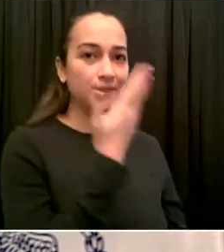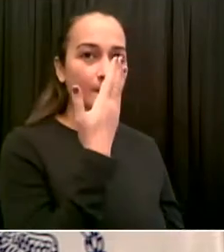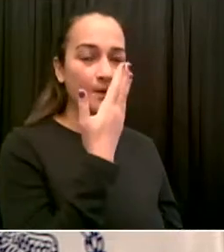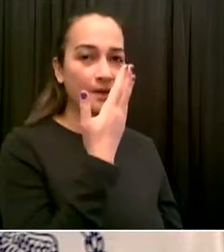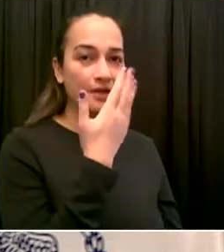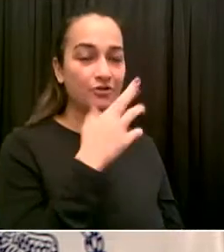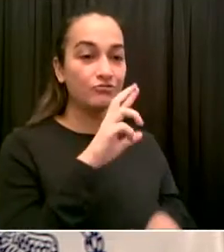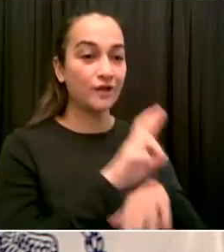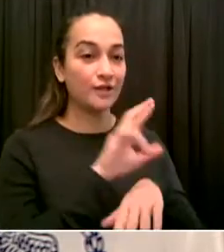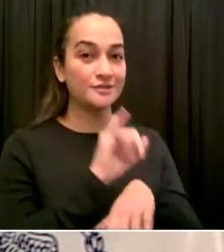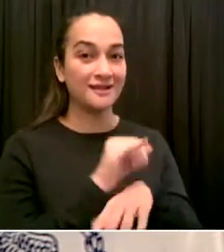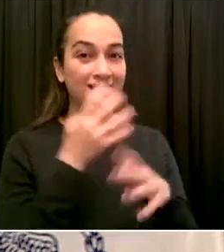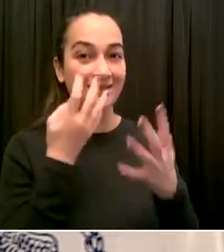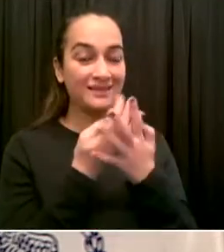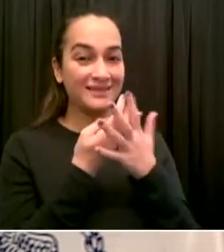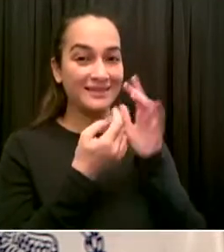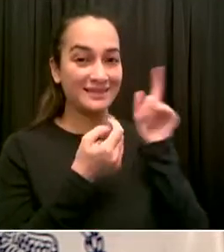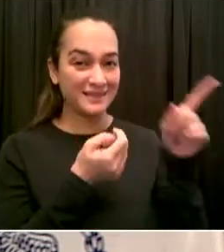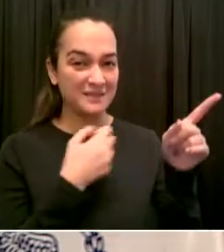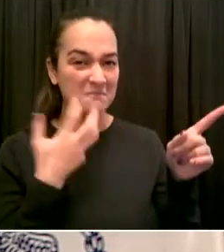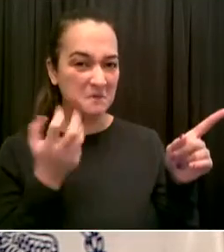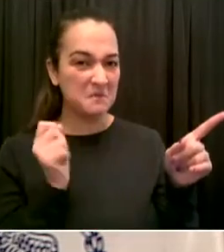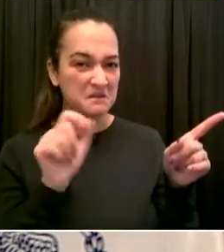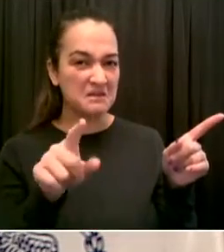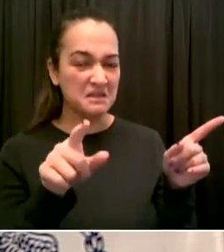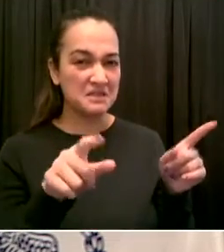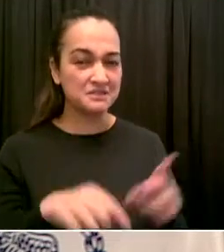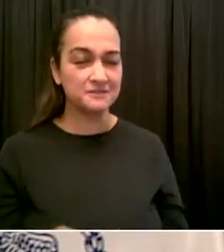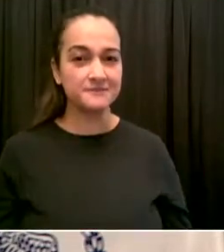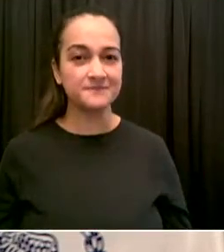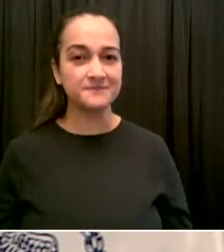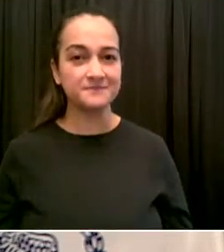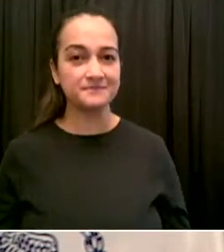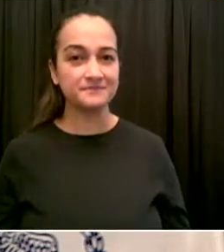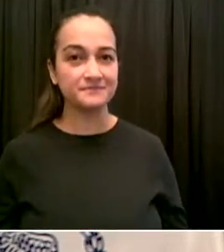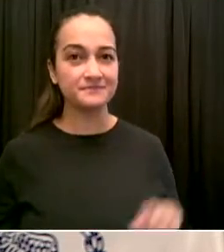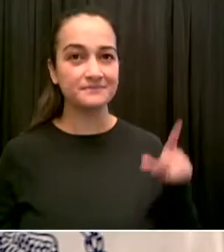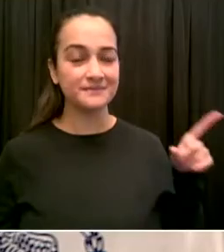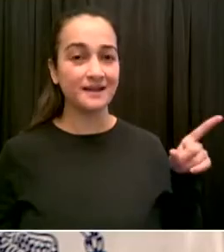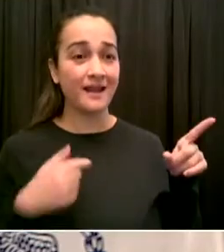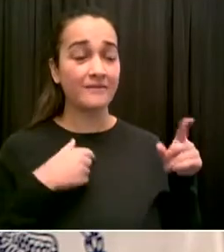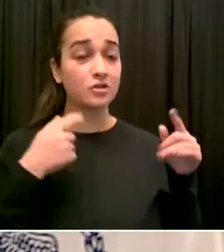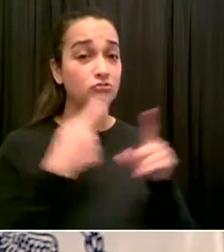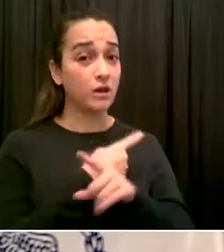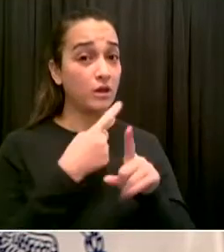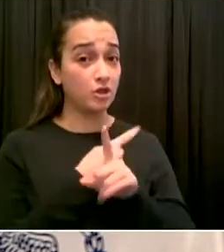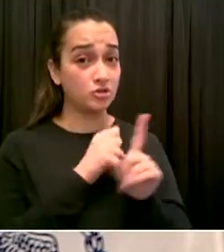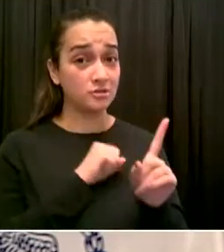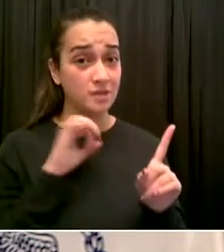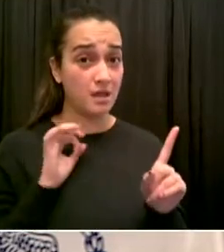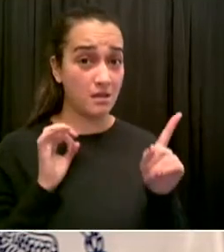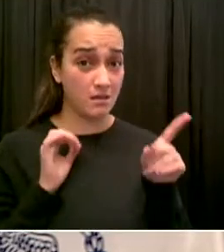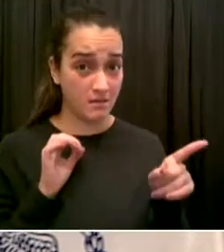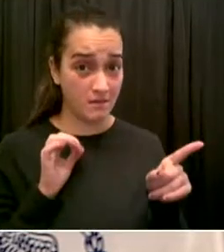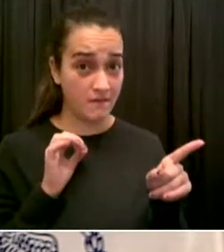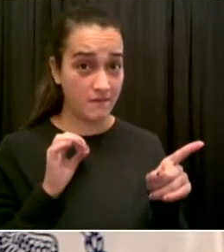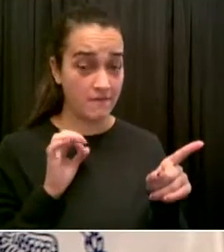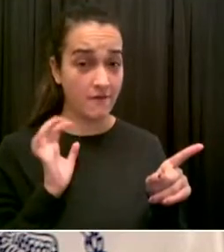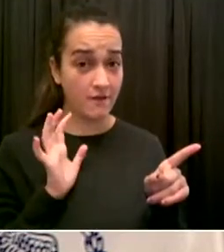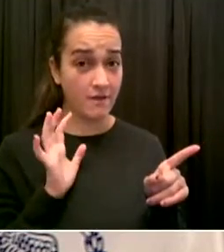ON THE RIGHT THE SITUATION, I WANTED TO ASK, IT EMSES THERE IS A CYCLE HERE WITH THE